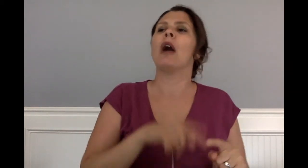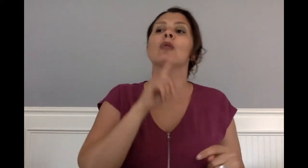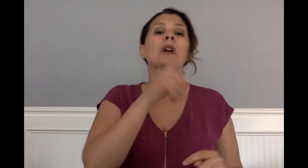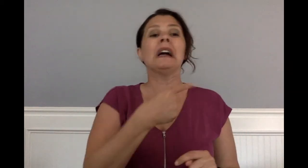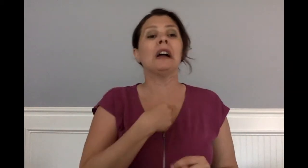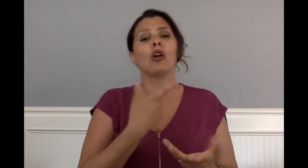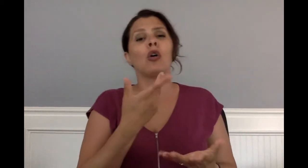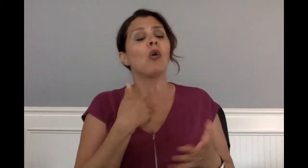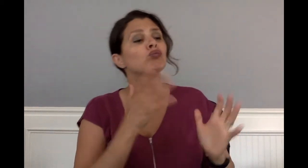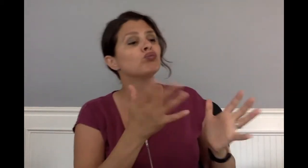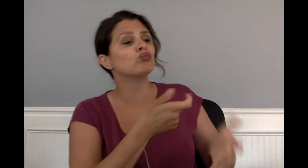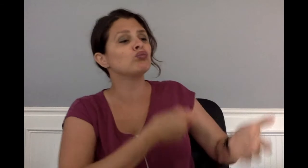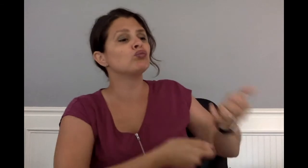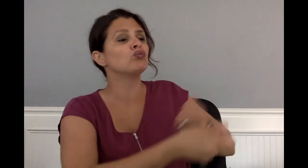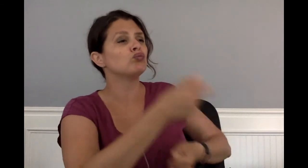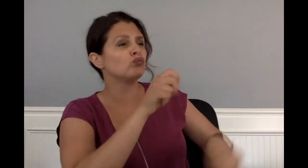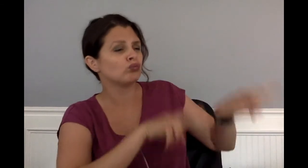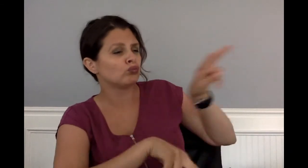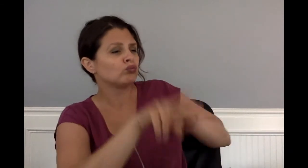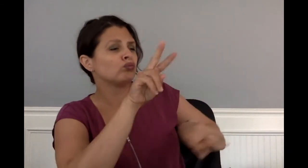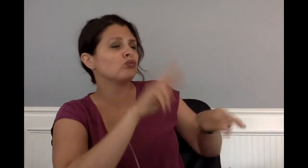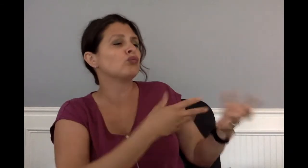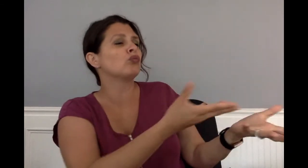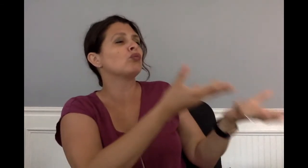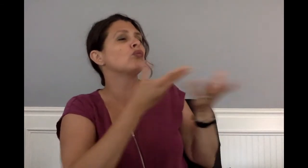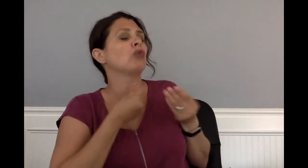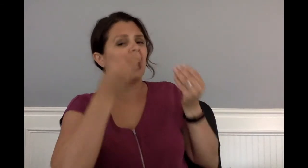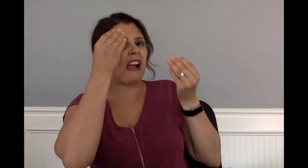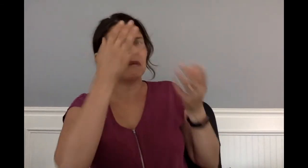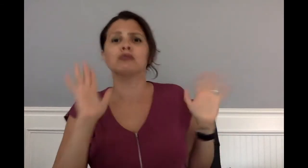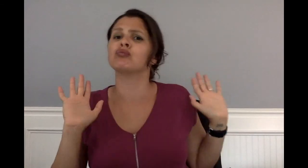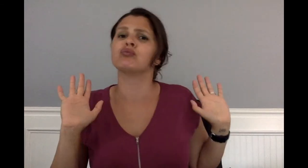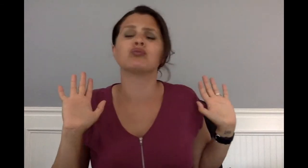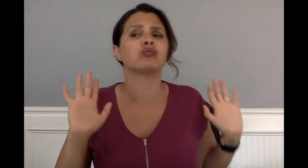All I can do is bring out what’s inside you.”